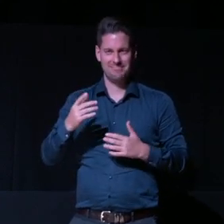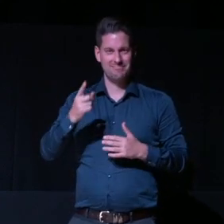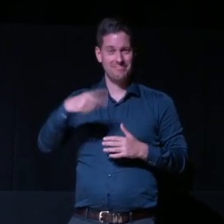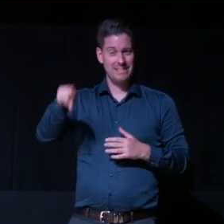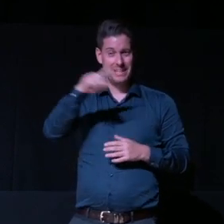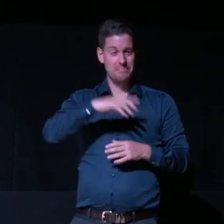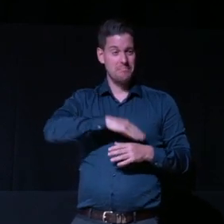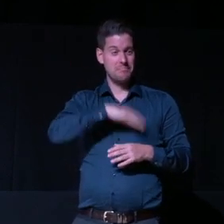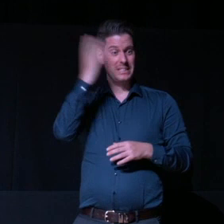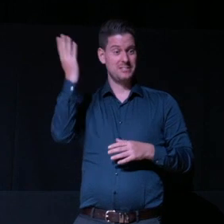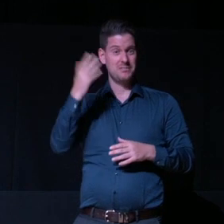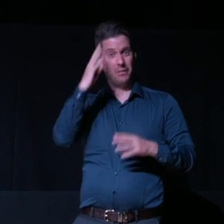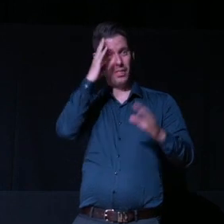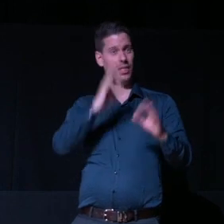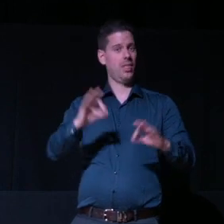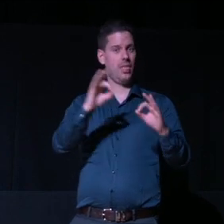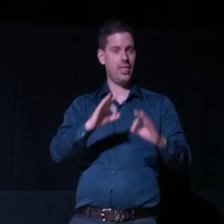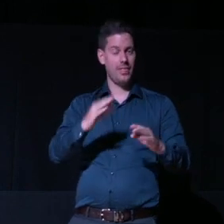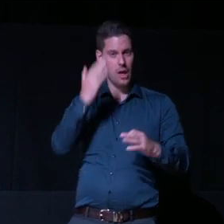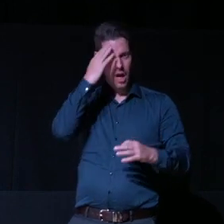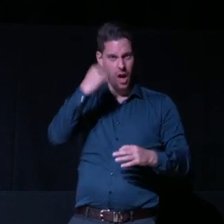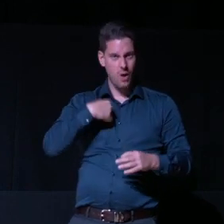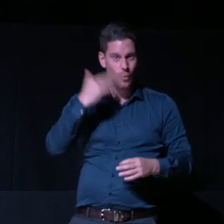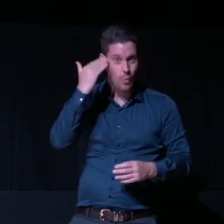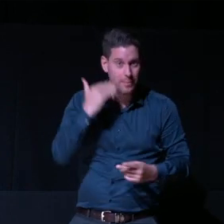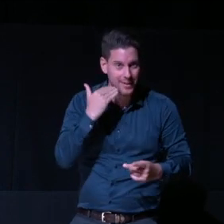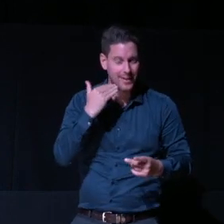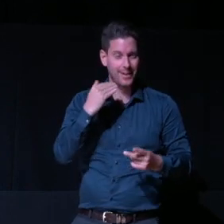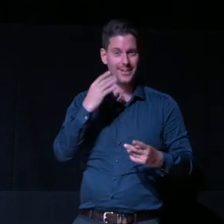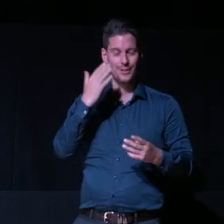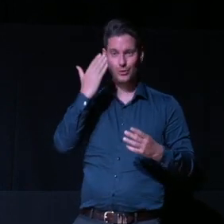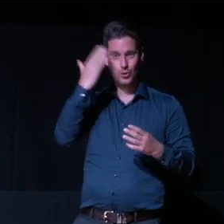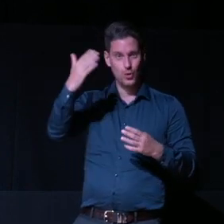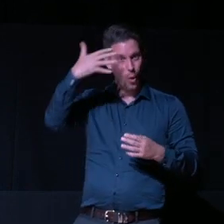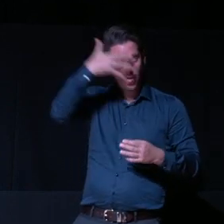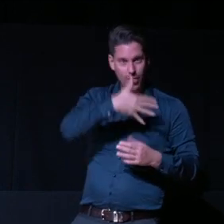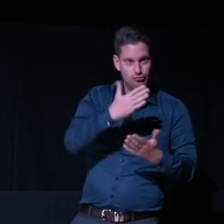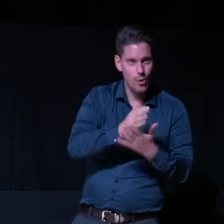they didn't know what was going on. They didn't know I was a woman. They didn't know what was real. They didn't know where they were or who they were.